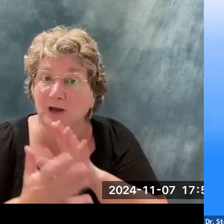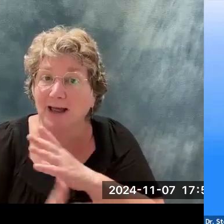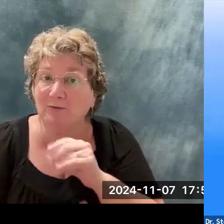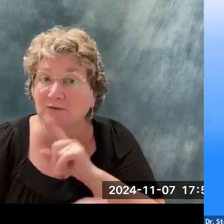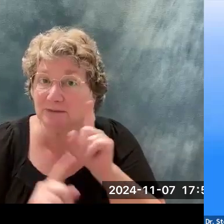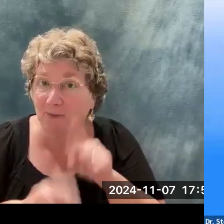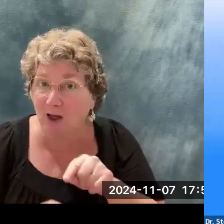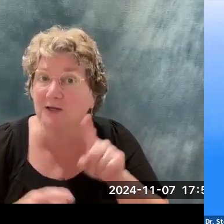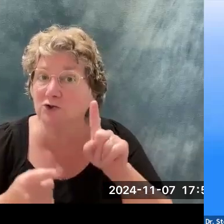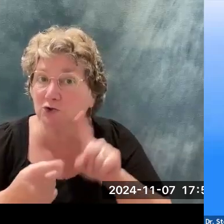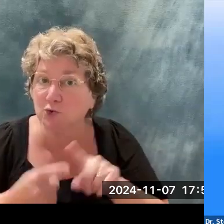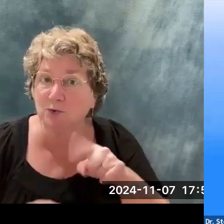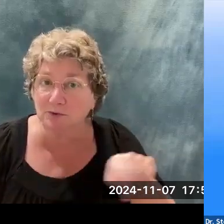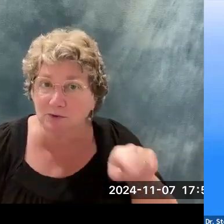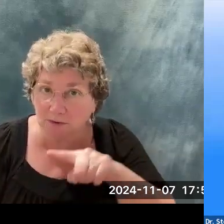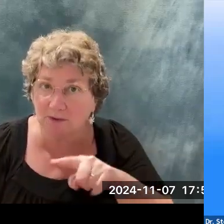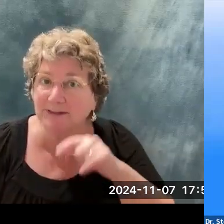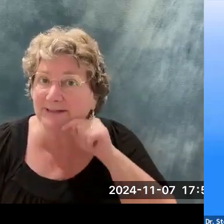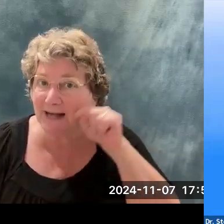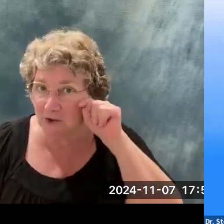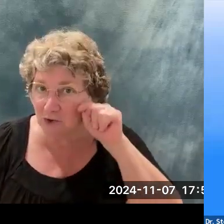to them so that you're not, you know, either